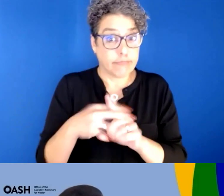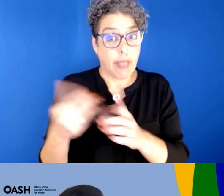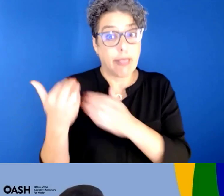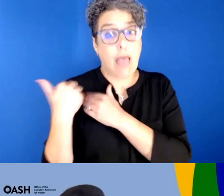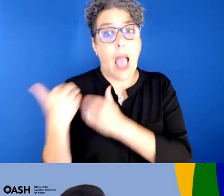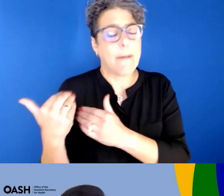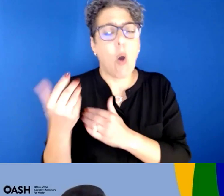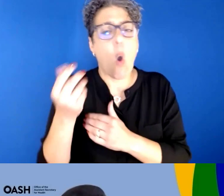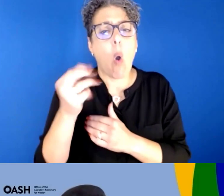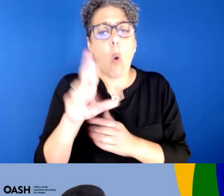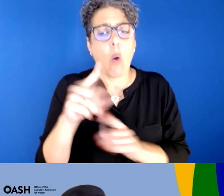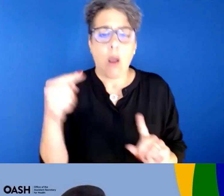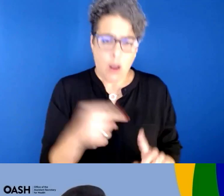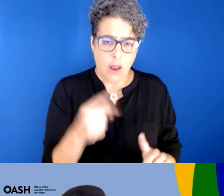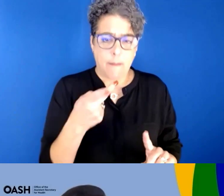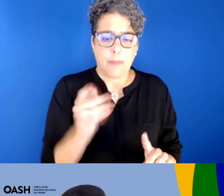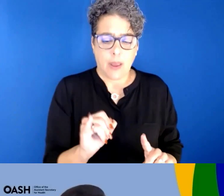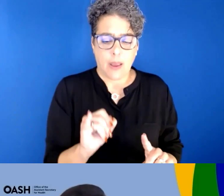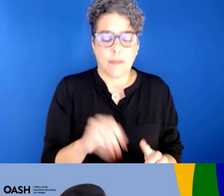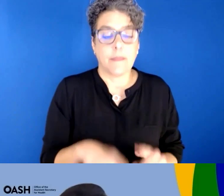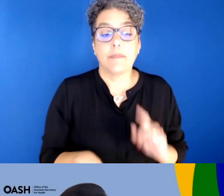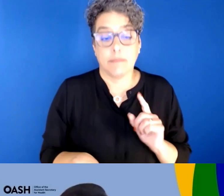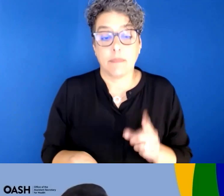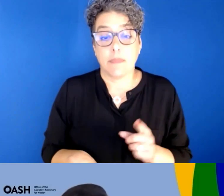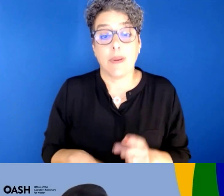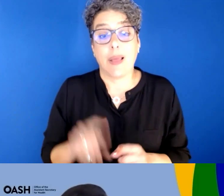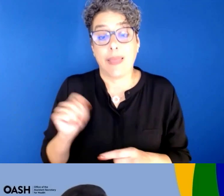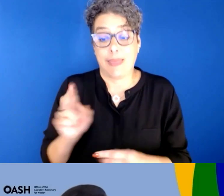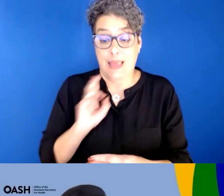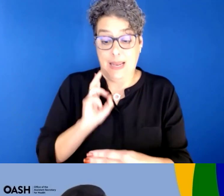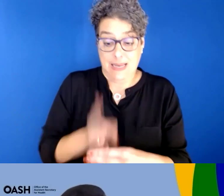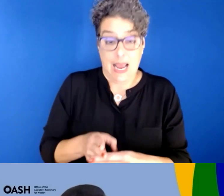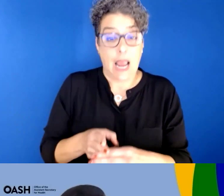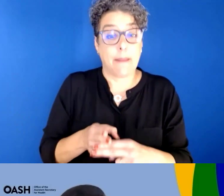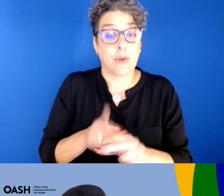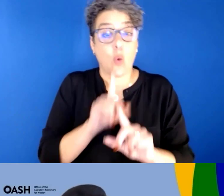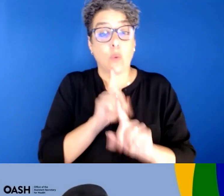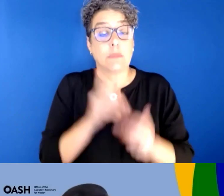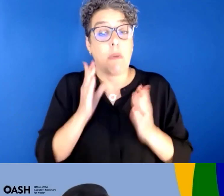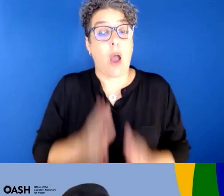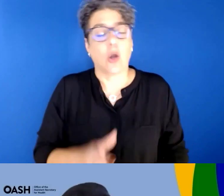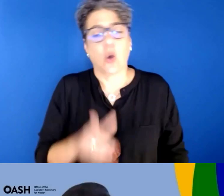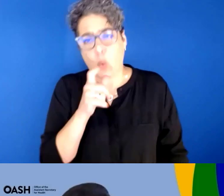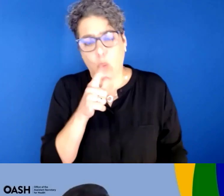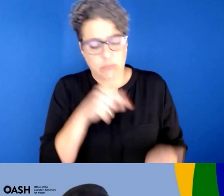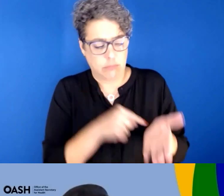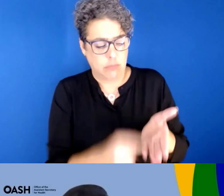Dr. Ranjini Ambalavanar: So the respondent, the named respondent is PI because he .. he or she is the one who put the data ..